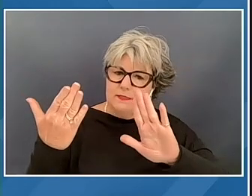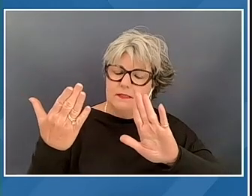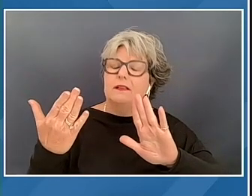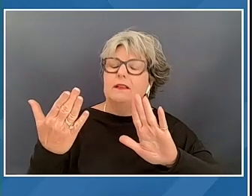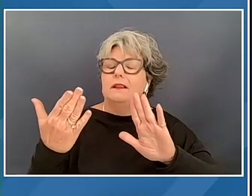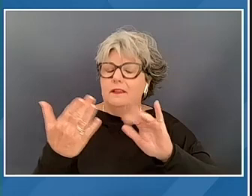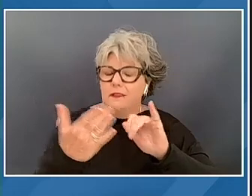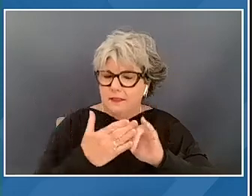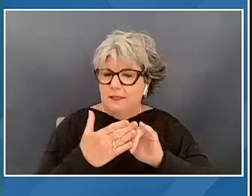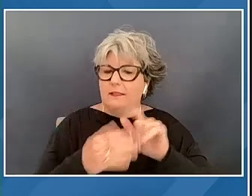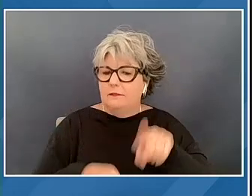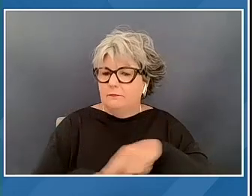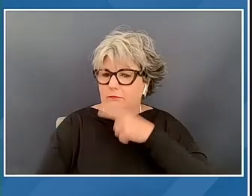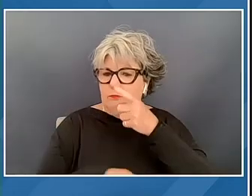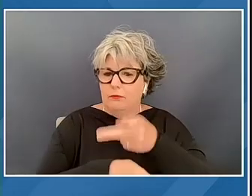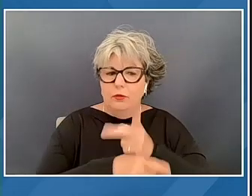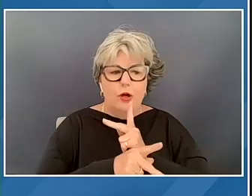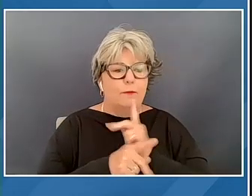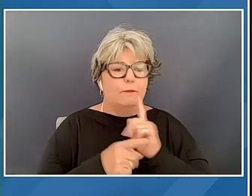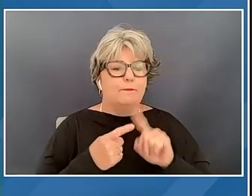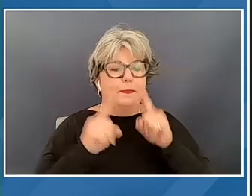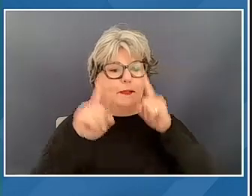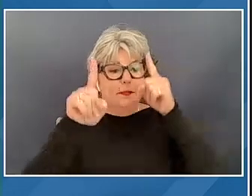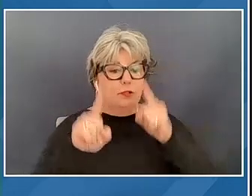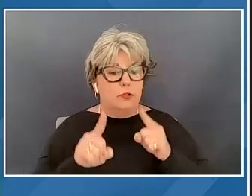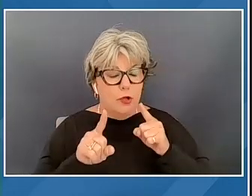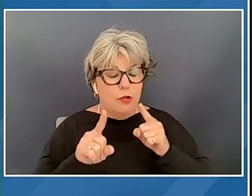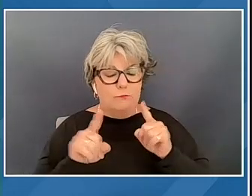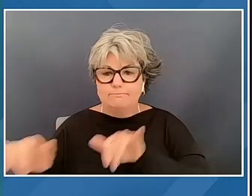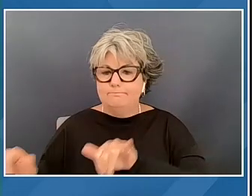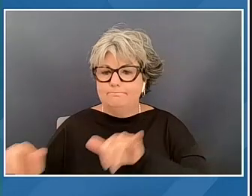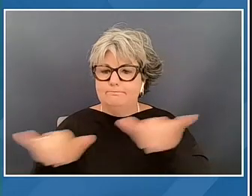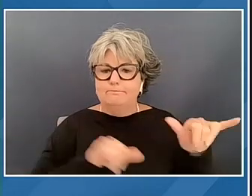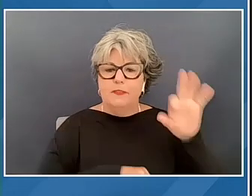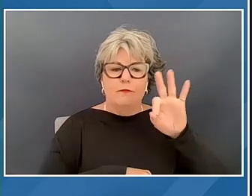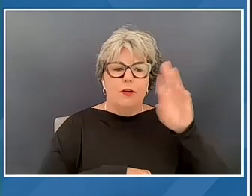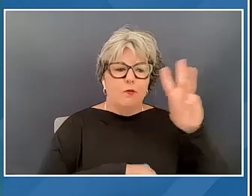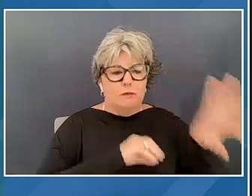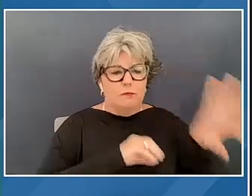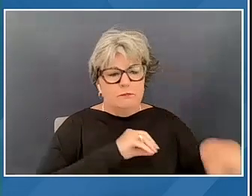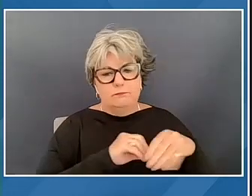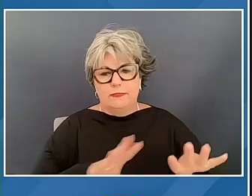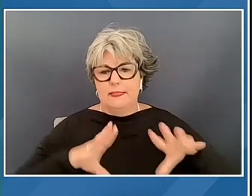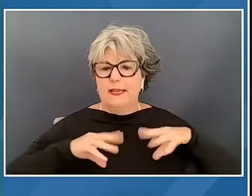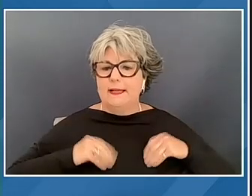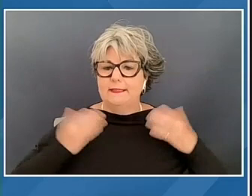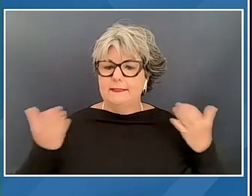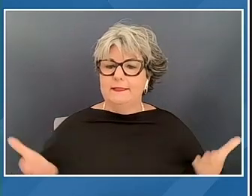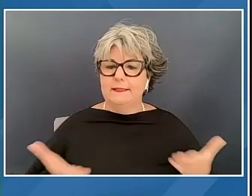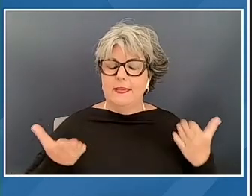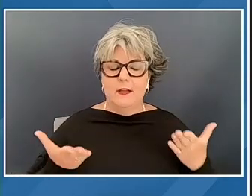This goal is consistent with the framework that the Department is adopting here that asks the question of when collection of